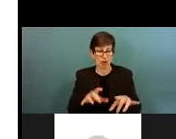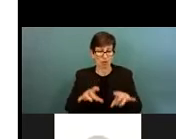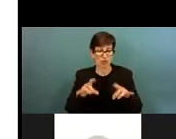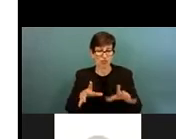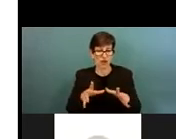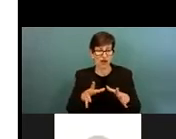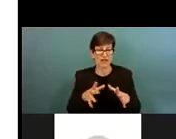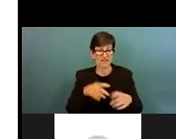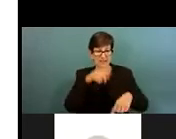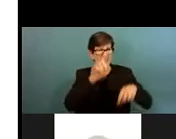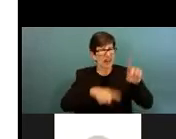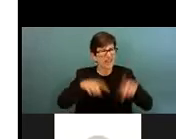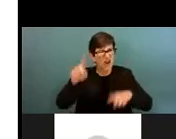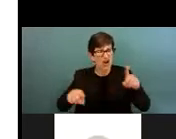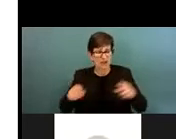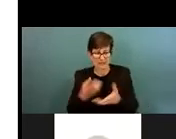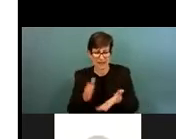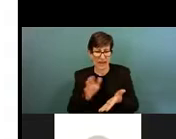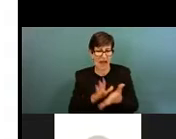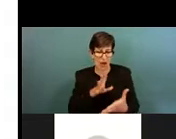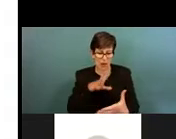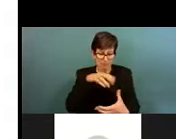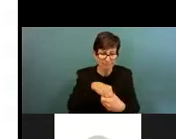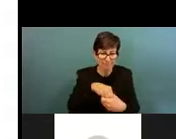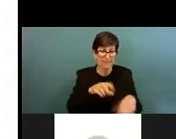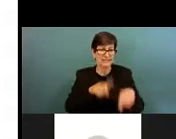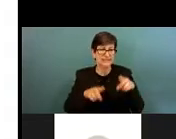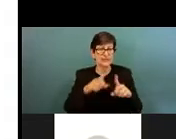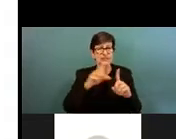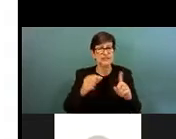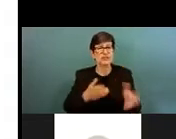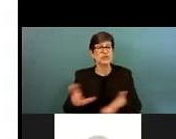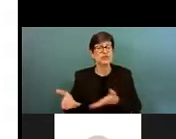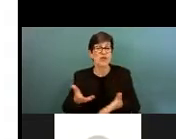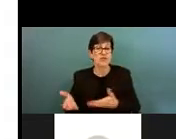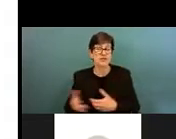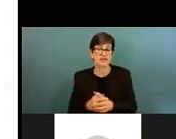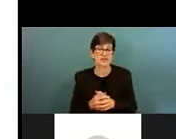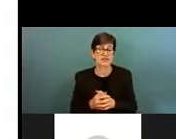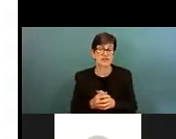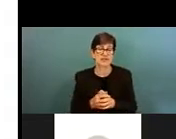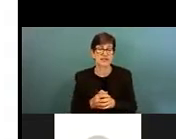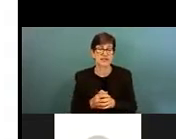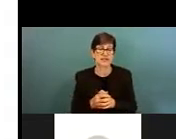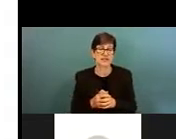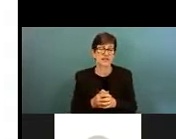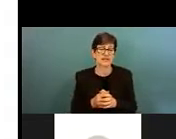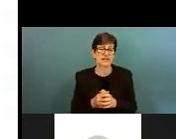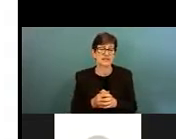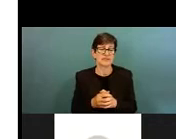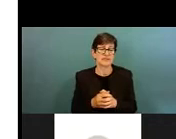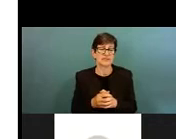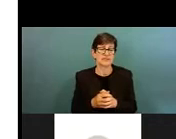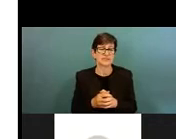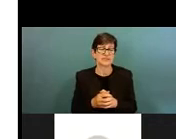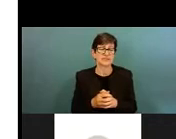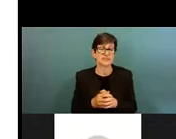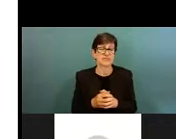digital services. We are retaining our fundamental approach to the problem, digital inclusion